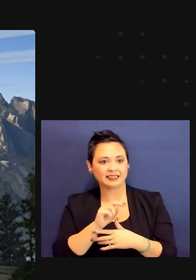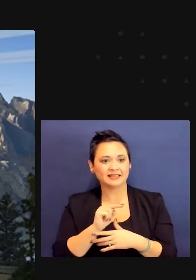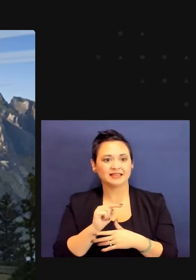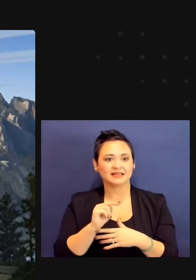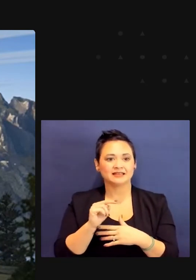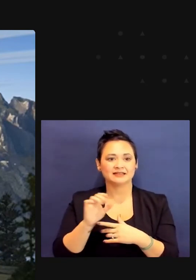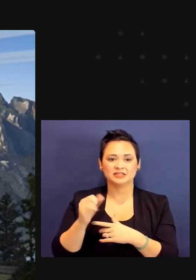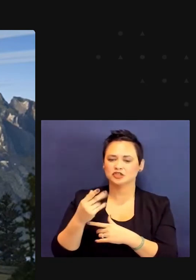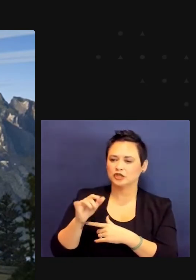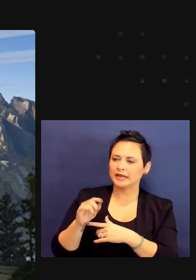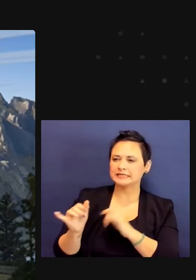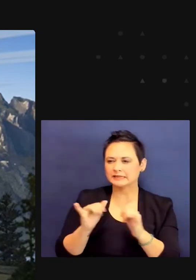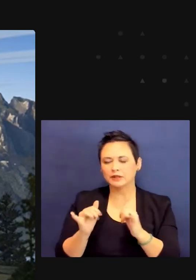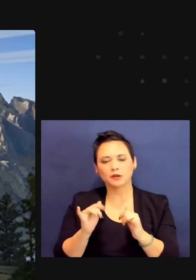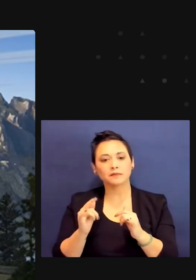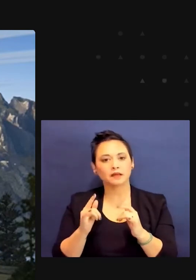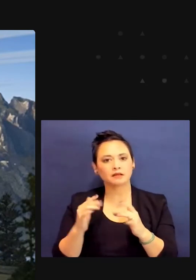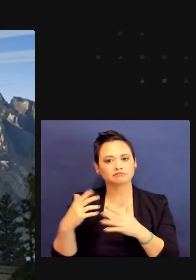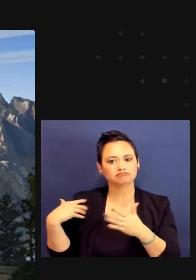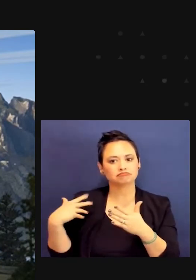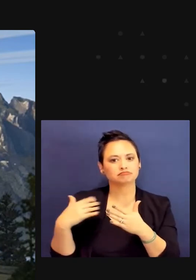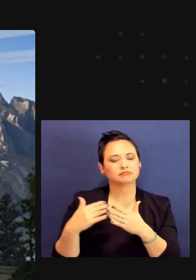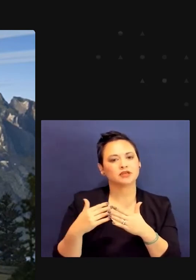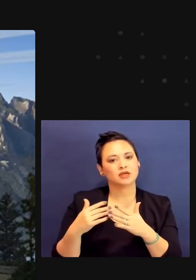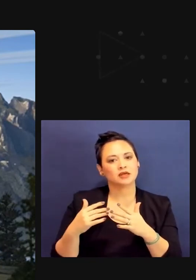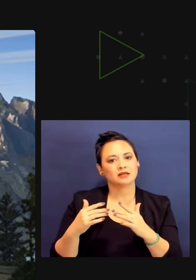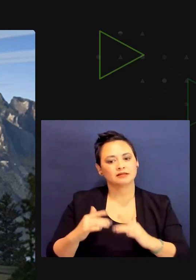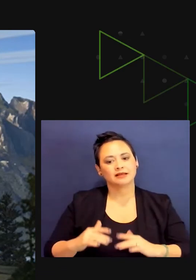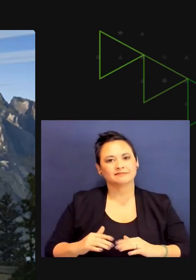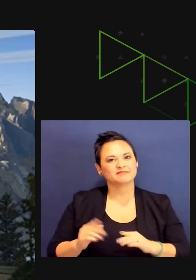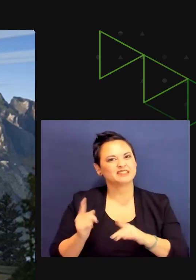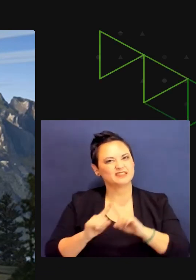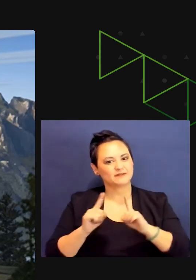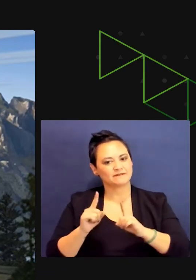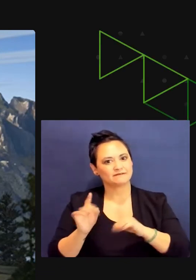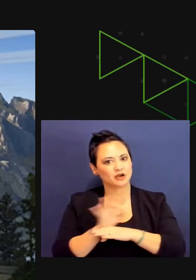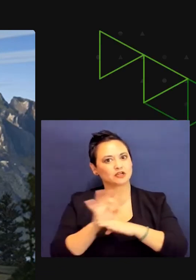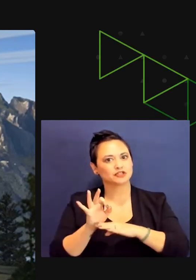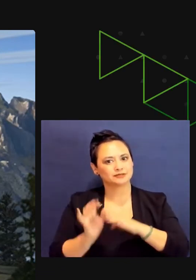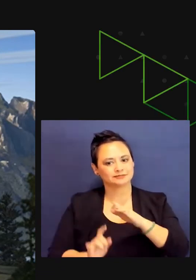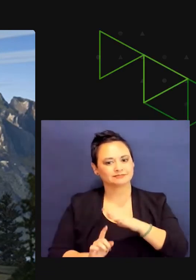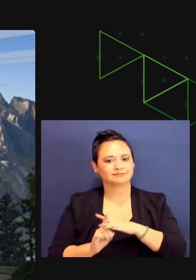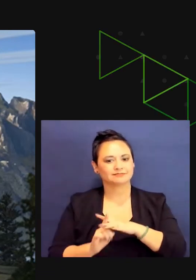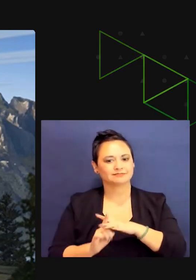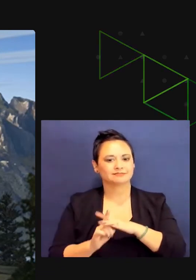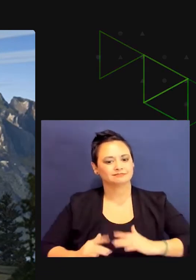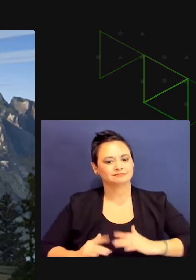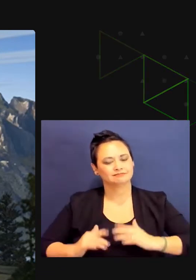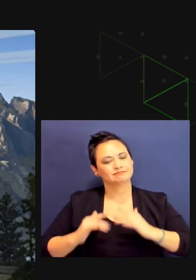And when you get to the point where you're a studio manager and you're looking, I would say, like make sure you know your strengths.